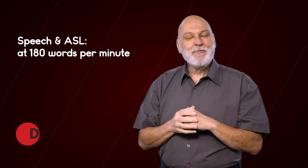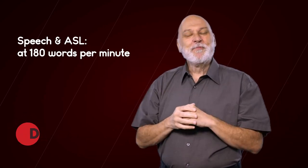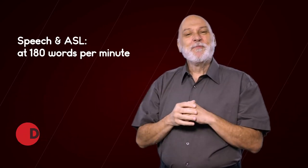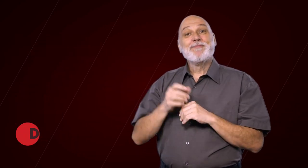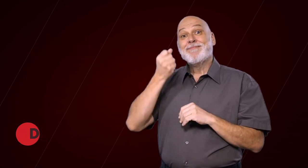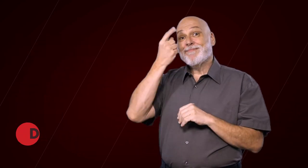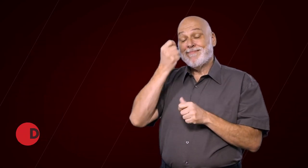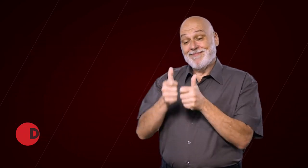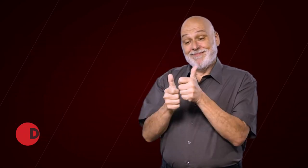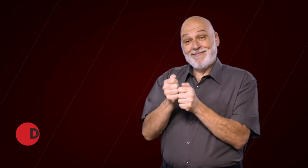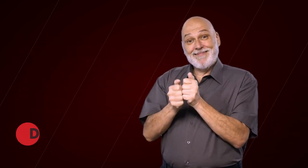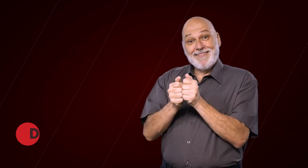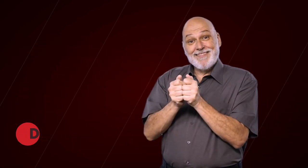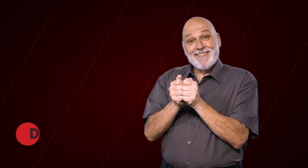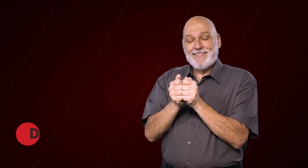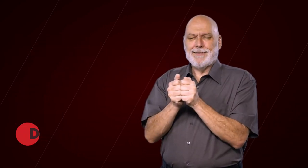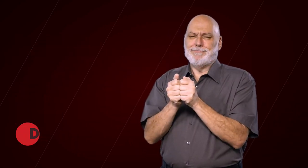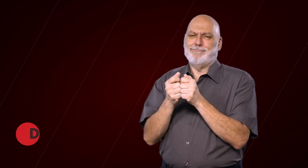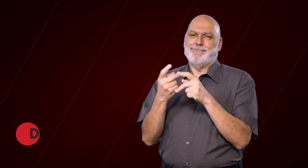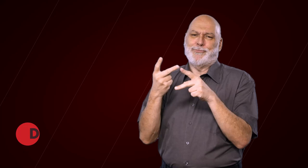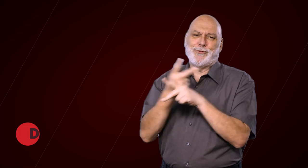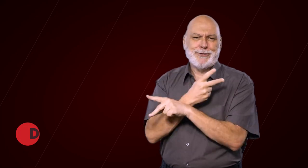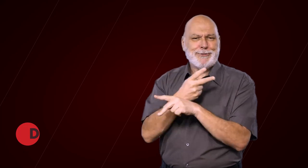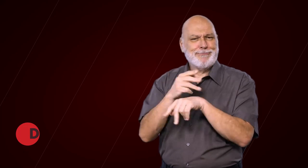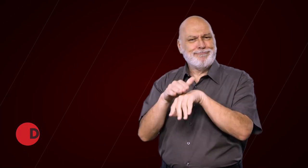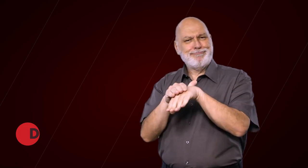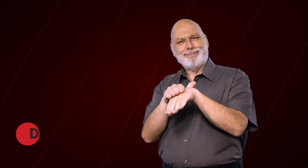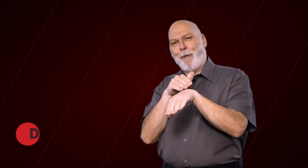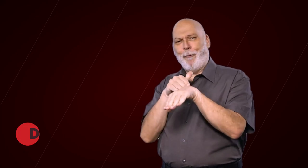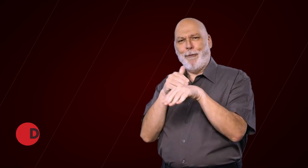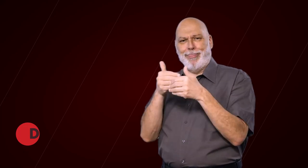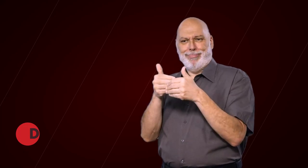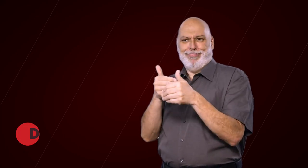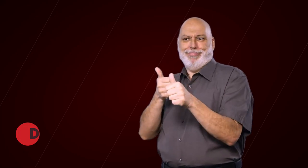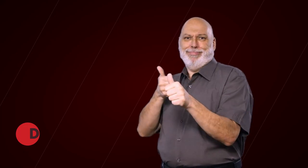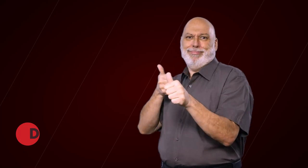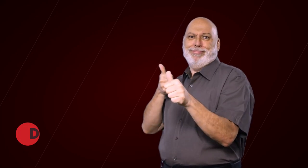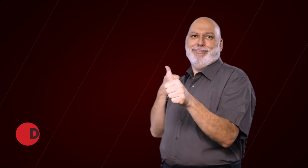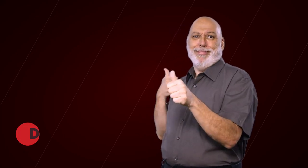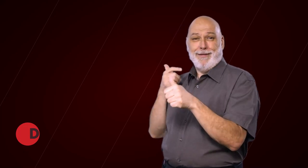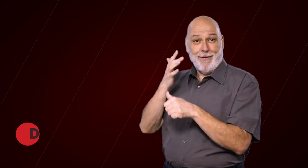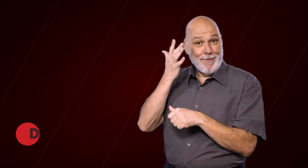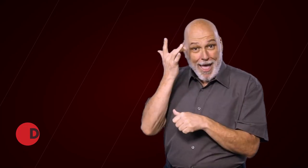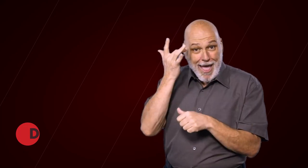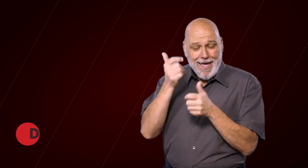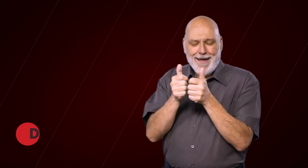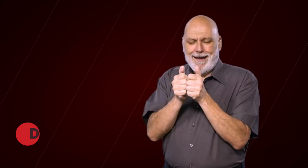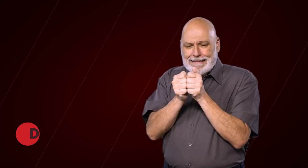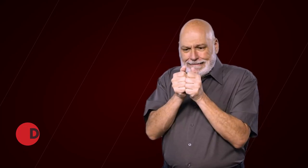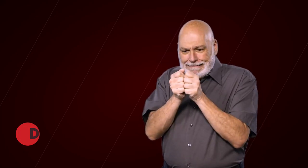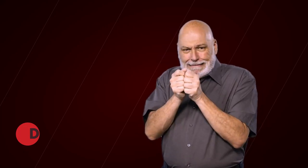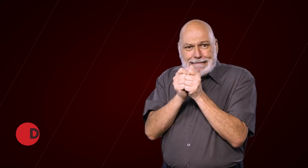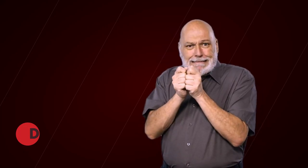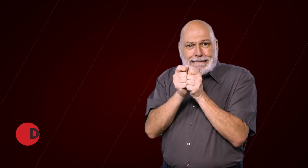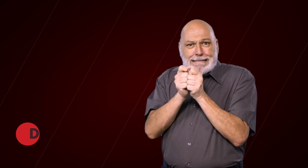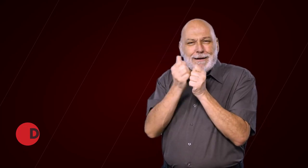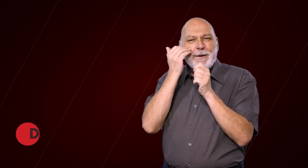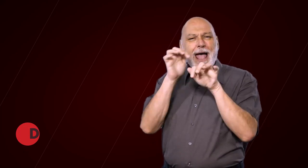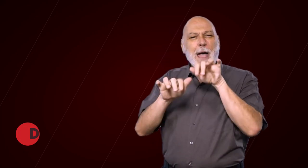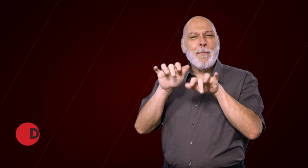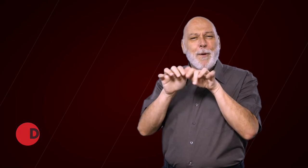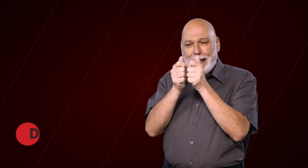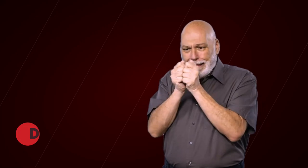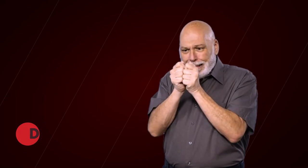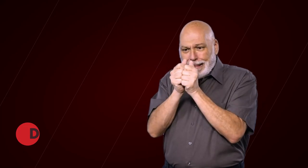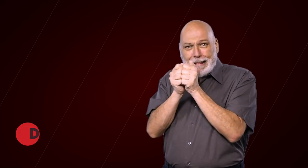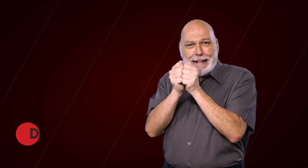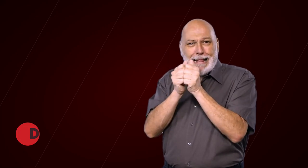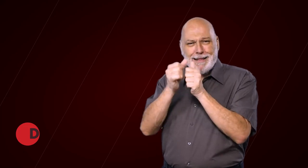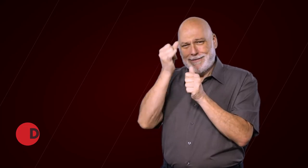Typing is slower, even worse on a small mobile keyboard!